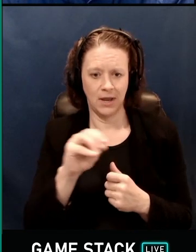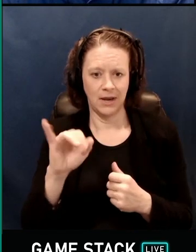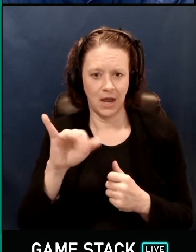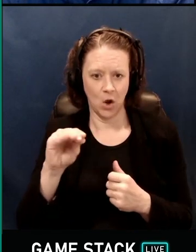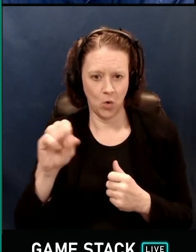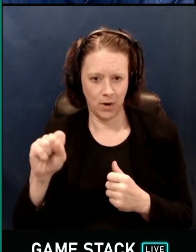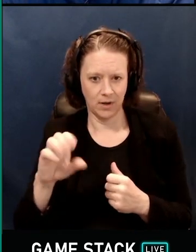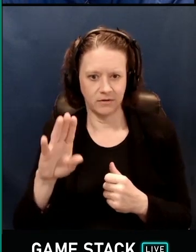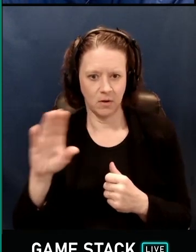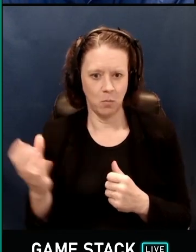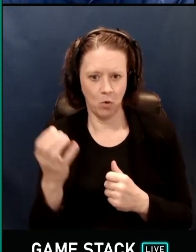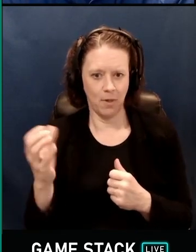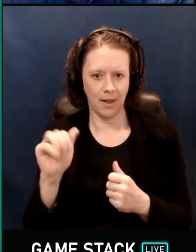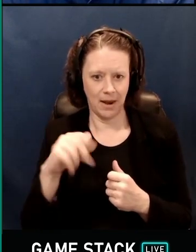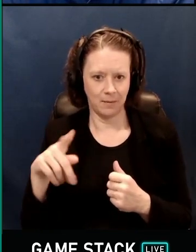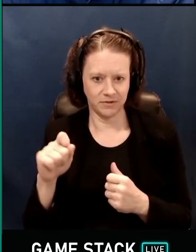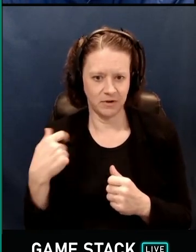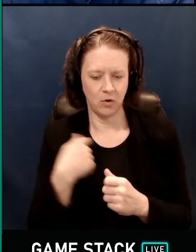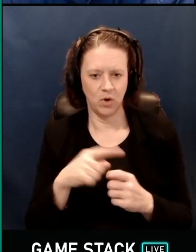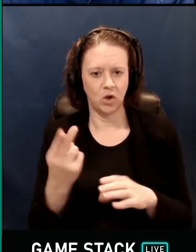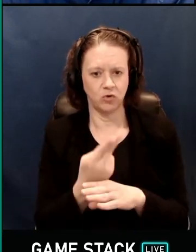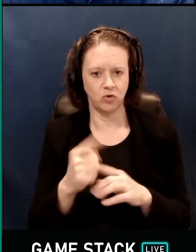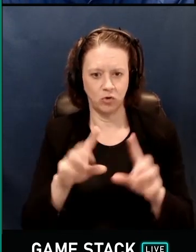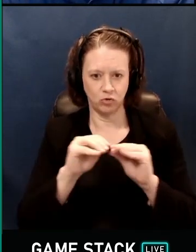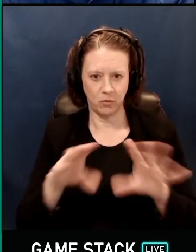It also supports Azure Active Directory,